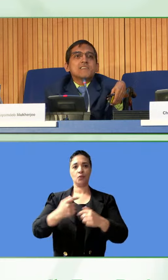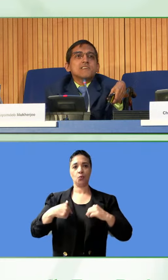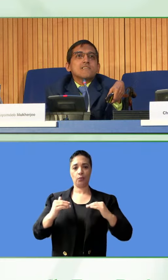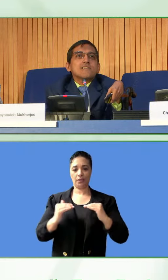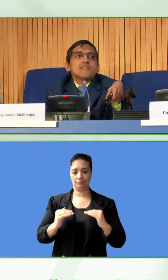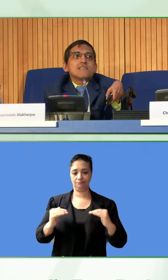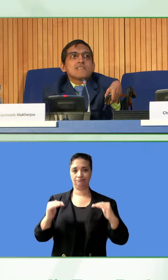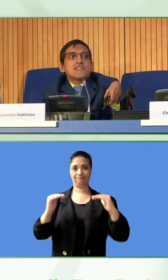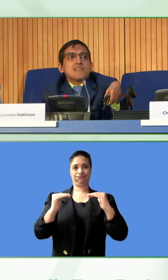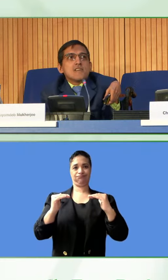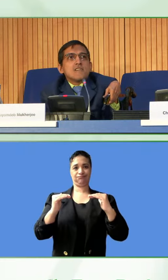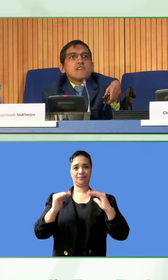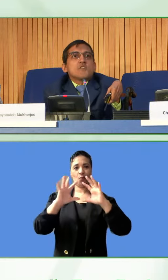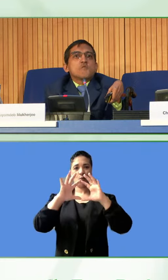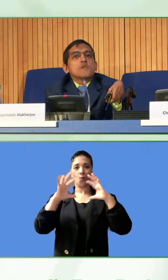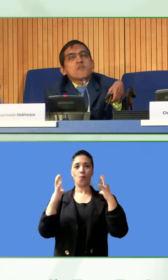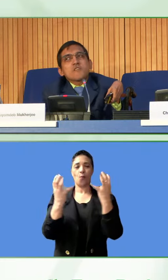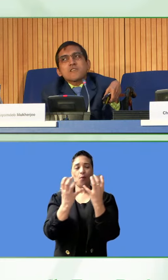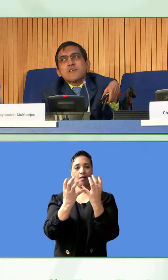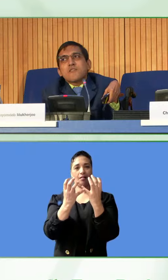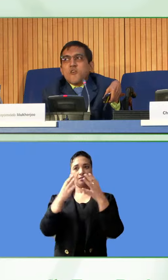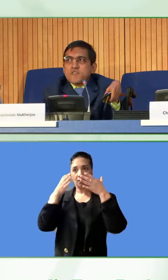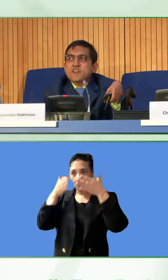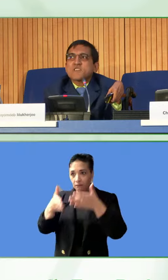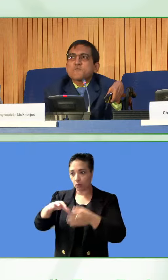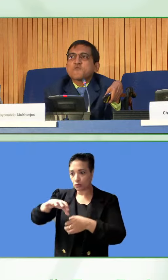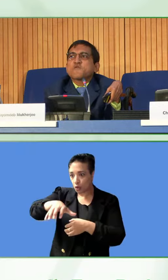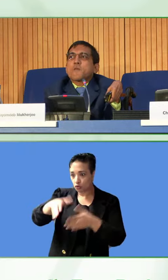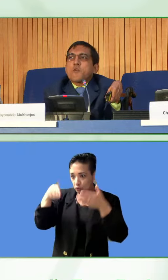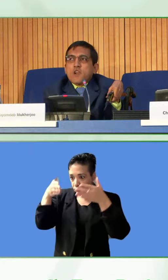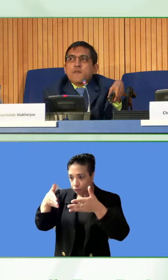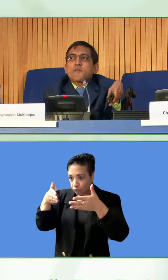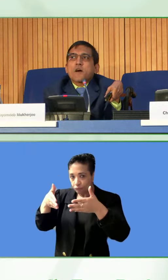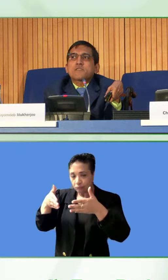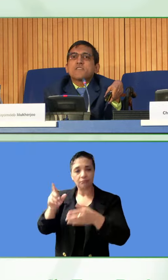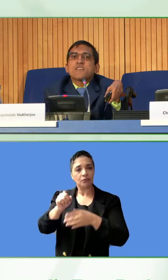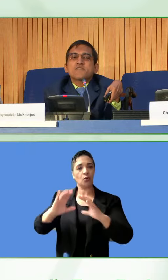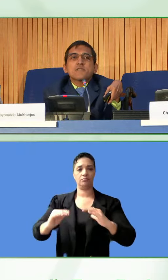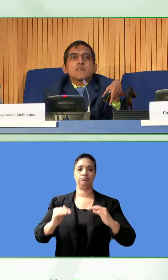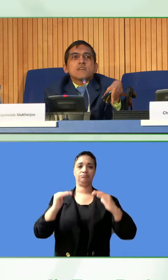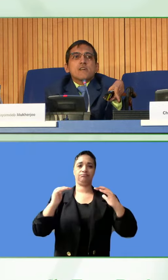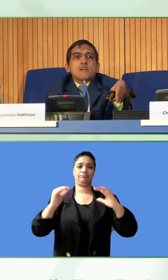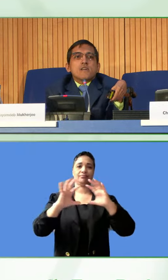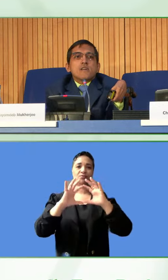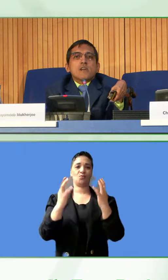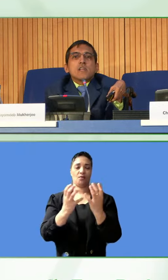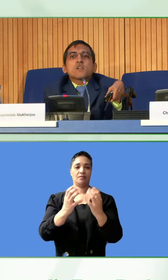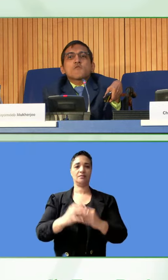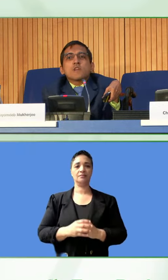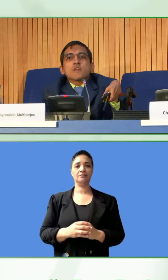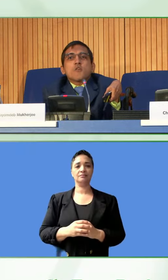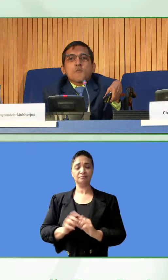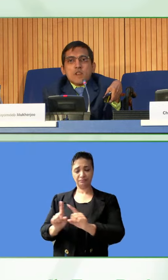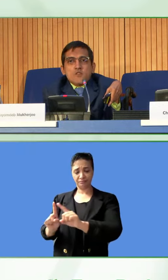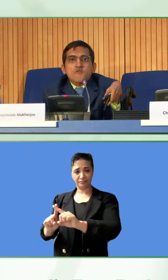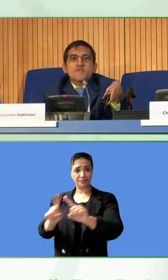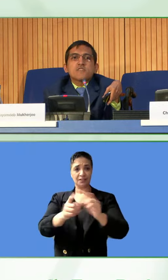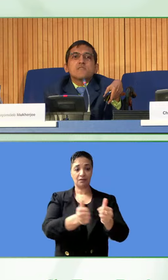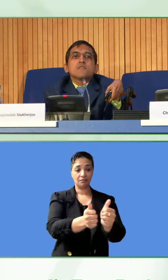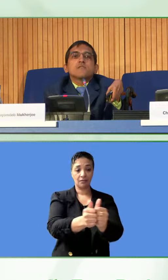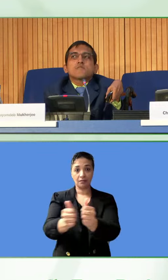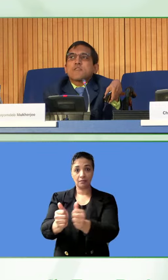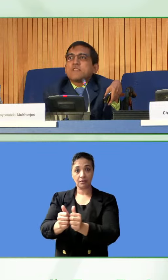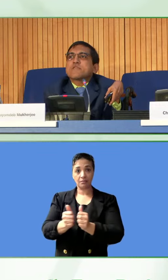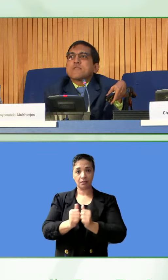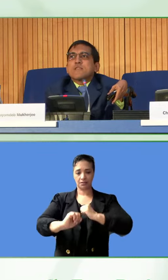And we got all the support from all of our partners, including Open Inclusion, winning